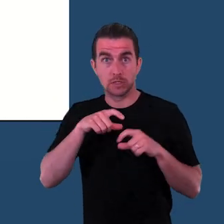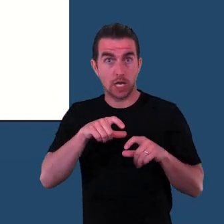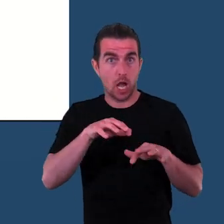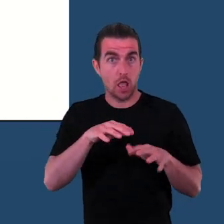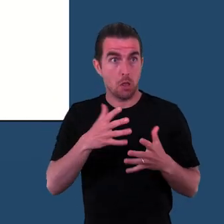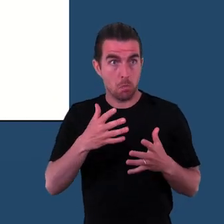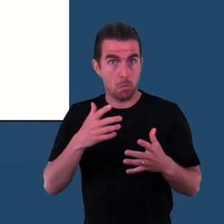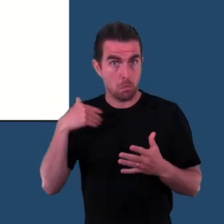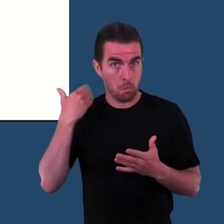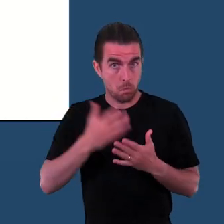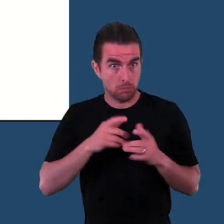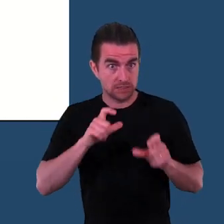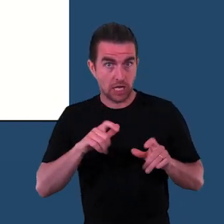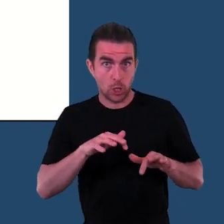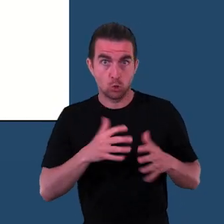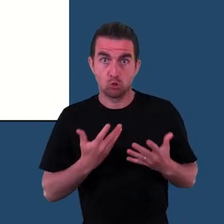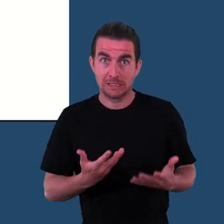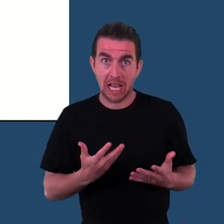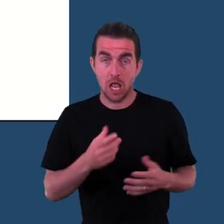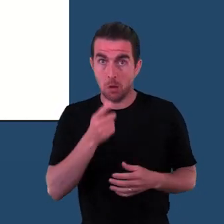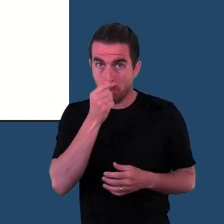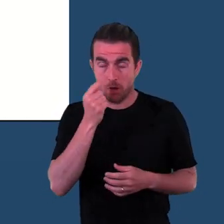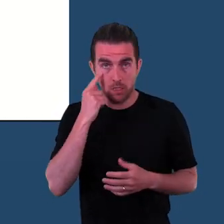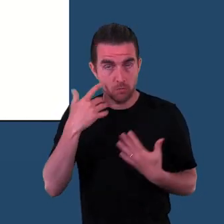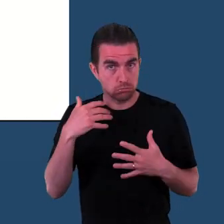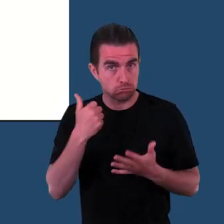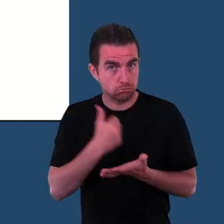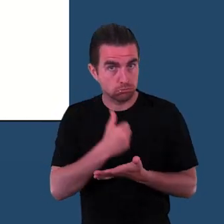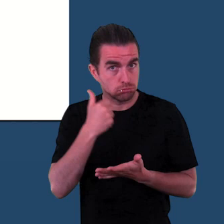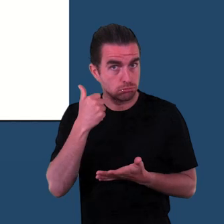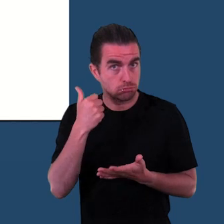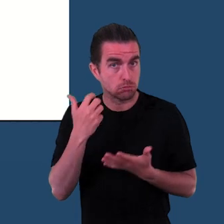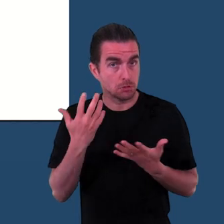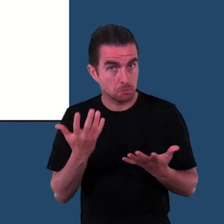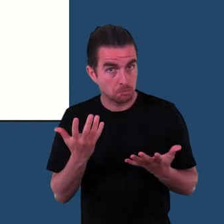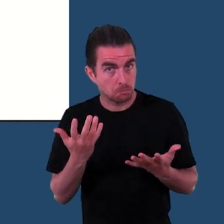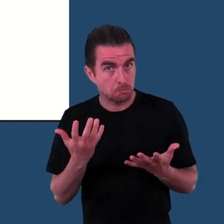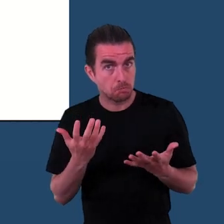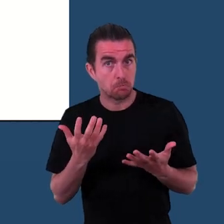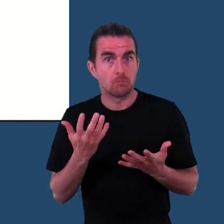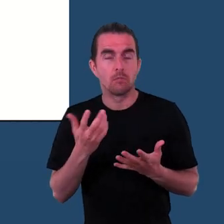and also, amazingly, are still around today, which I think is phenomenal.